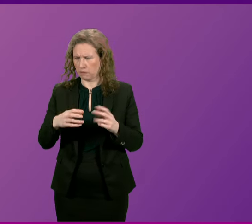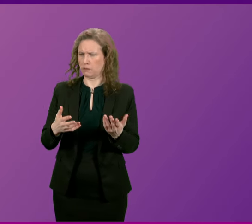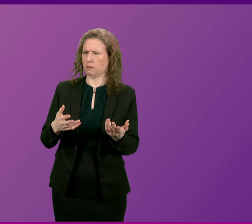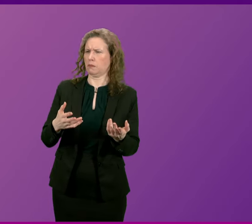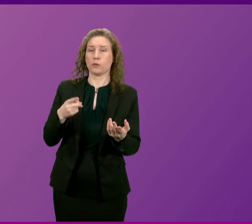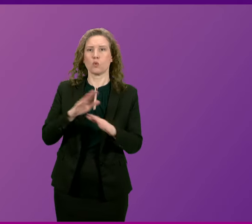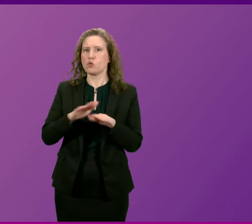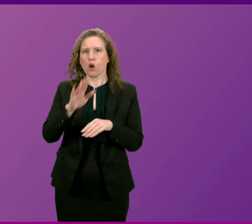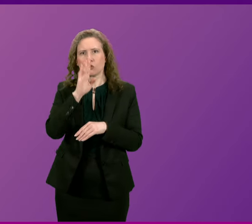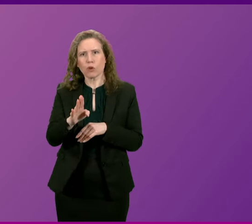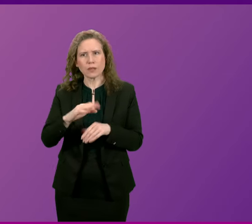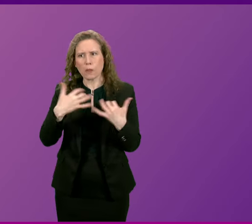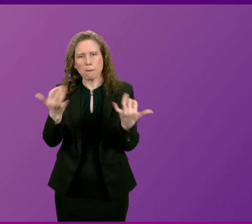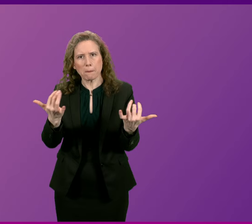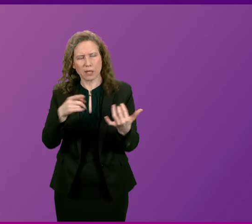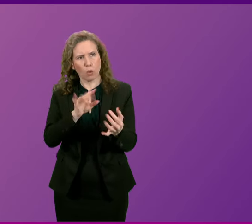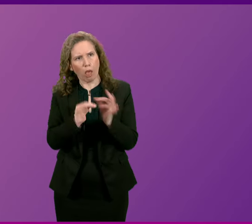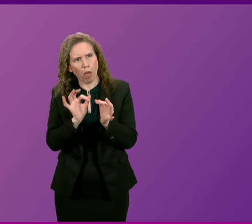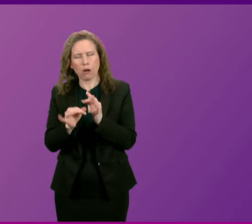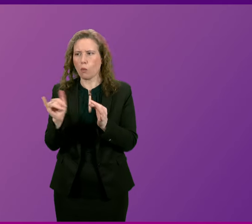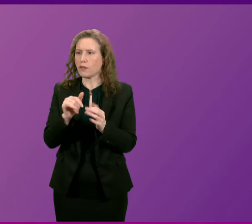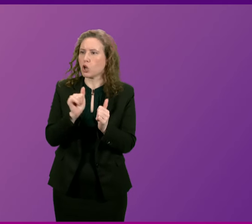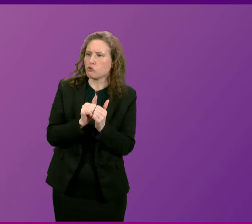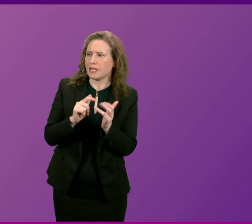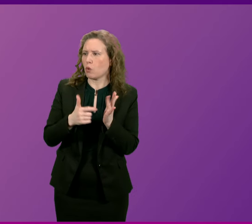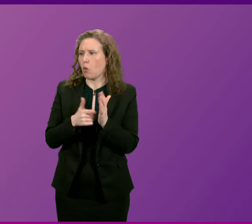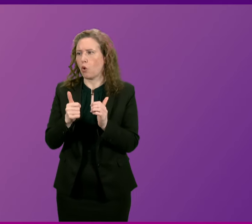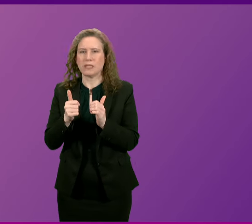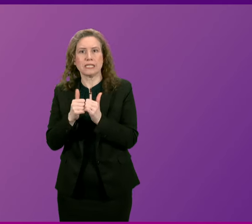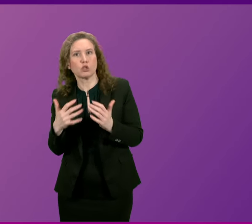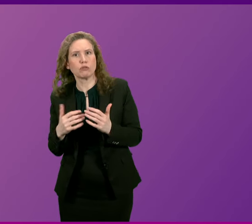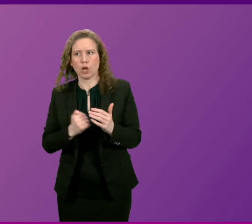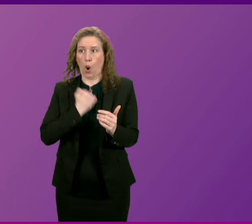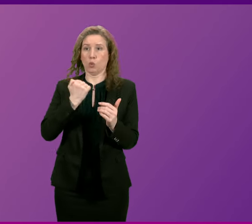with the public about whether he agrees with his own promise to increase teacher numbers by